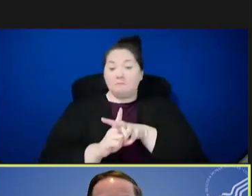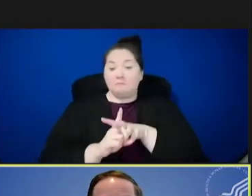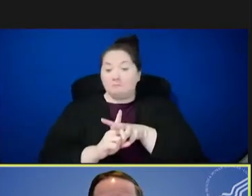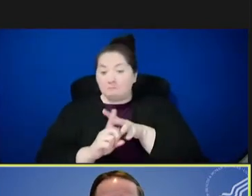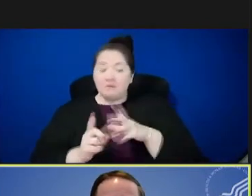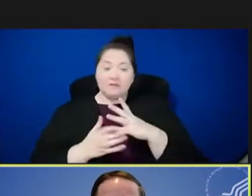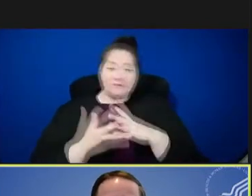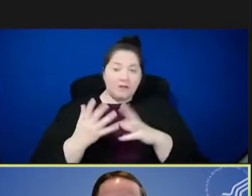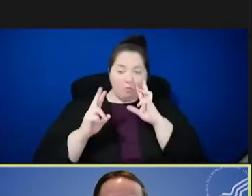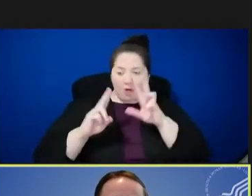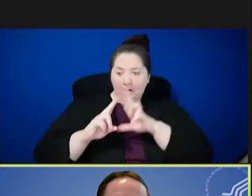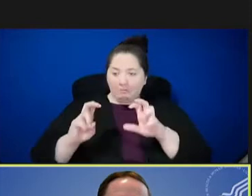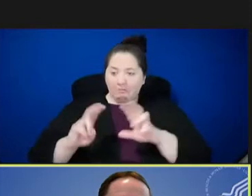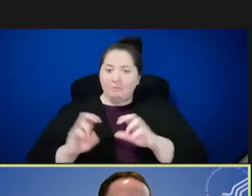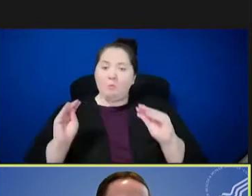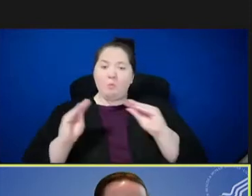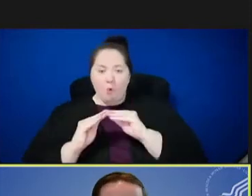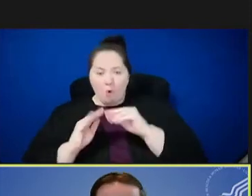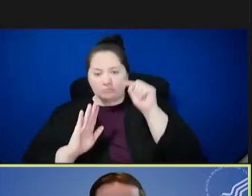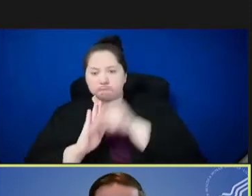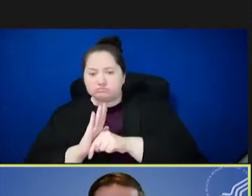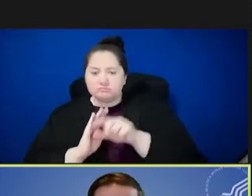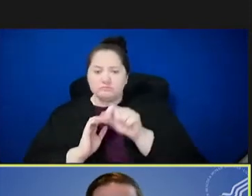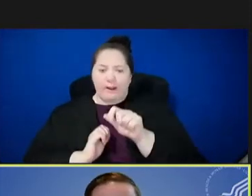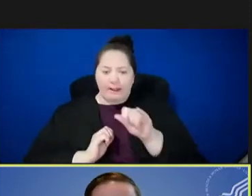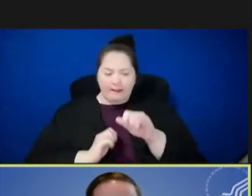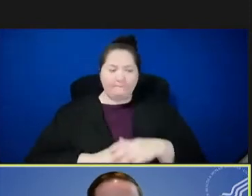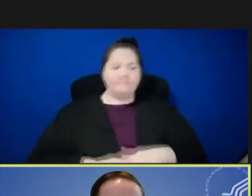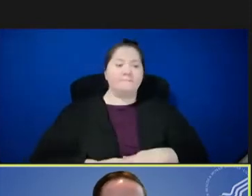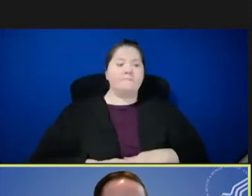artificial intelligence. And then really hoping to set the stage for the rest of the